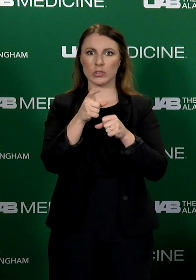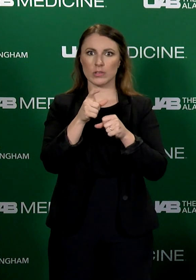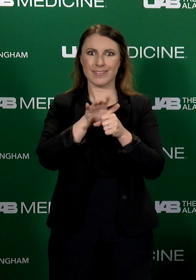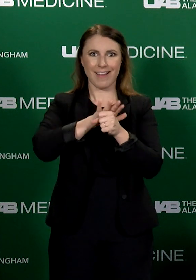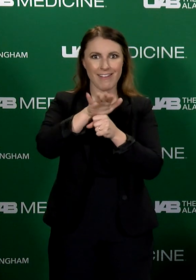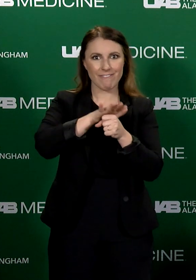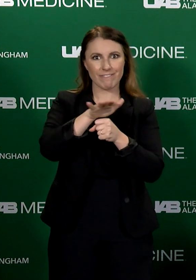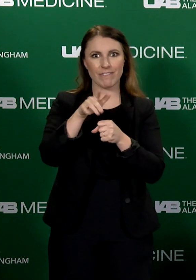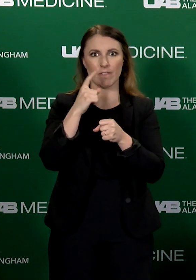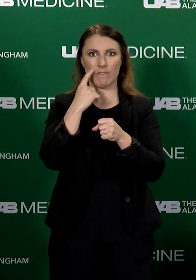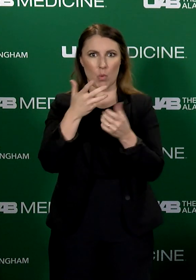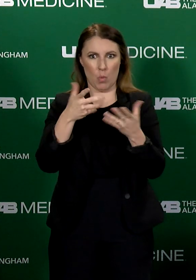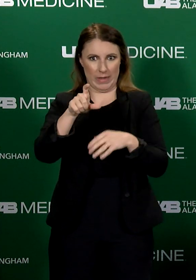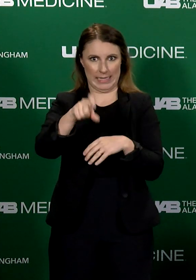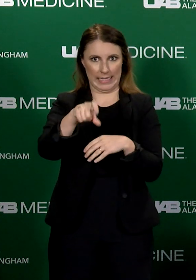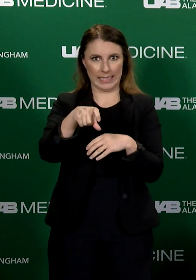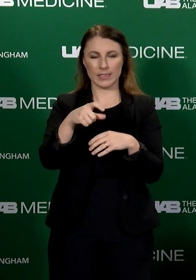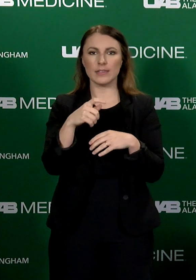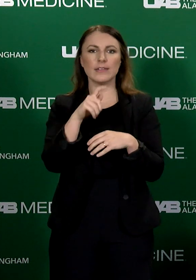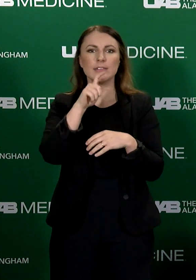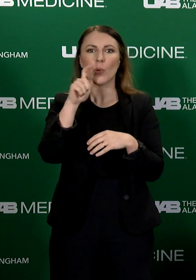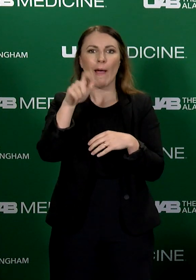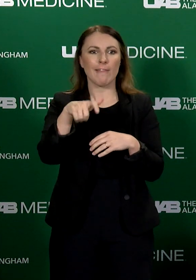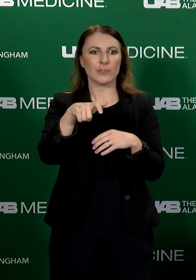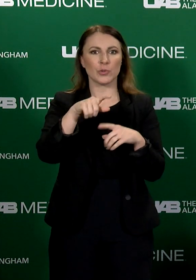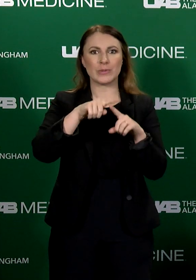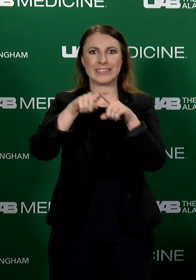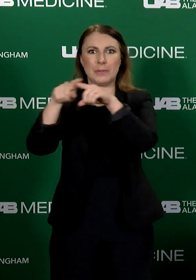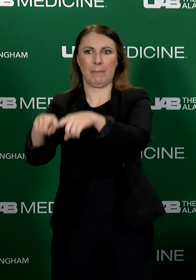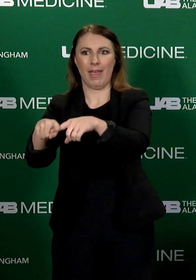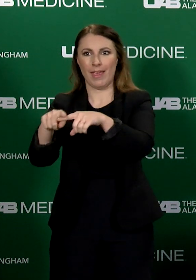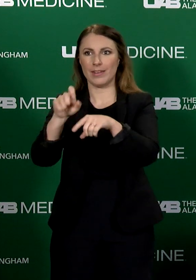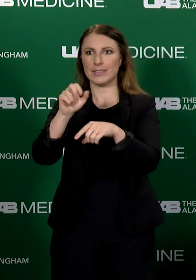specimen so that we don't have to rely on the limited supply in the industry